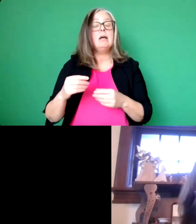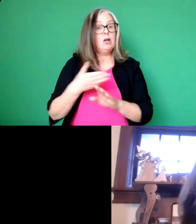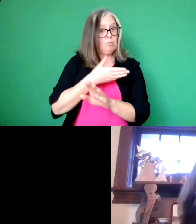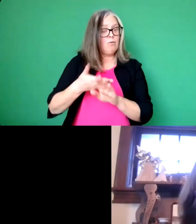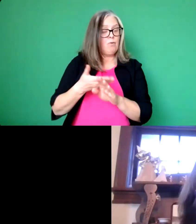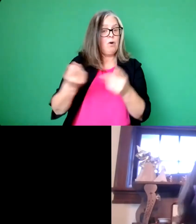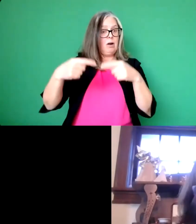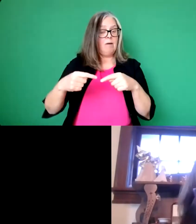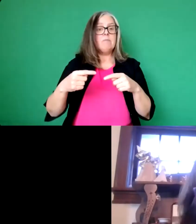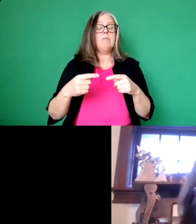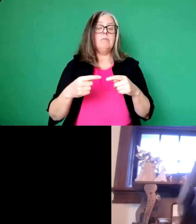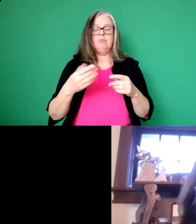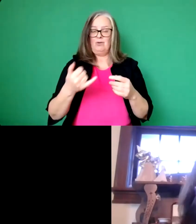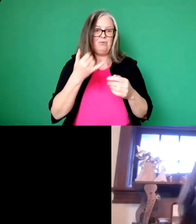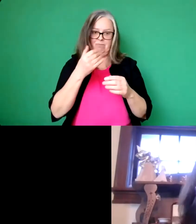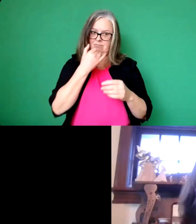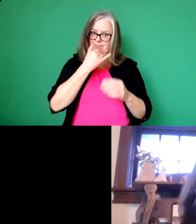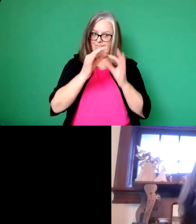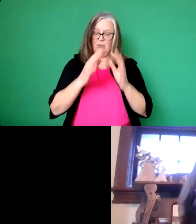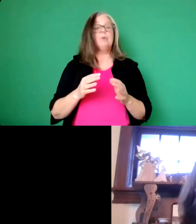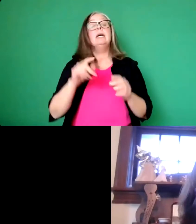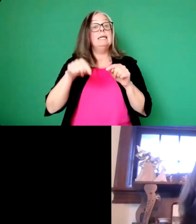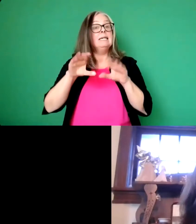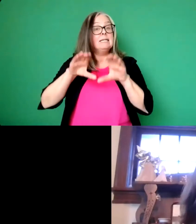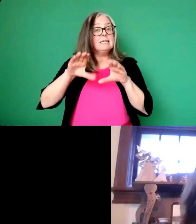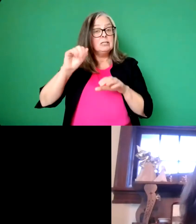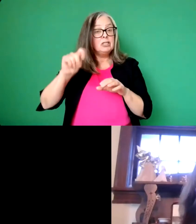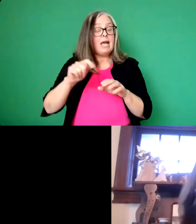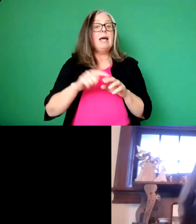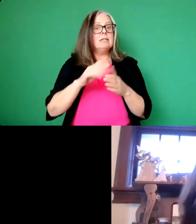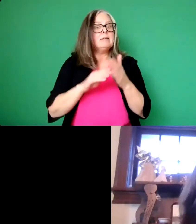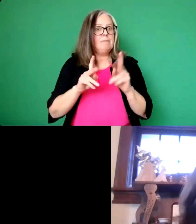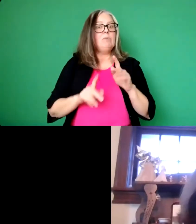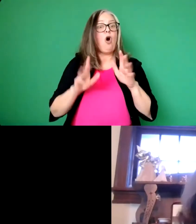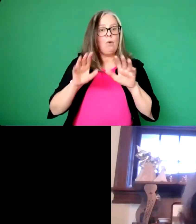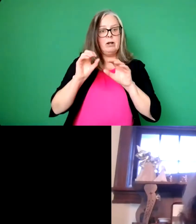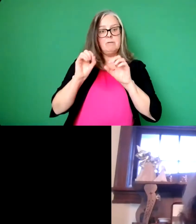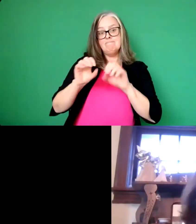chat i believe the panelists will address some of these so so stay tuned and there there will